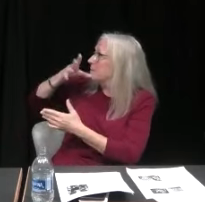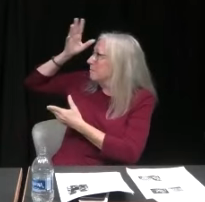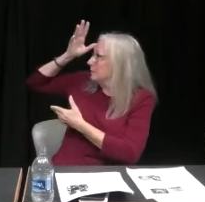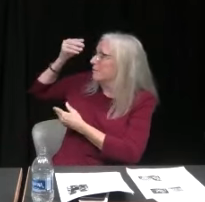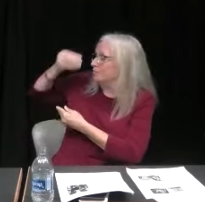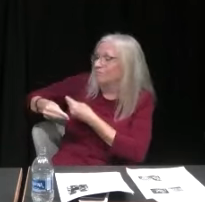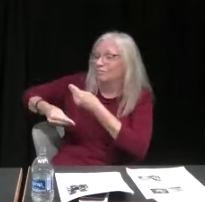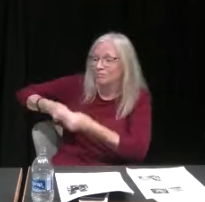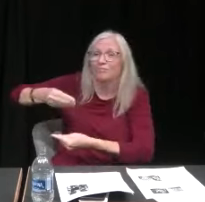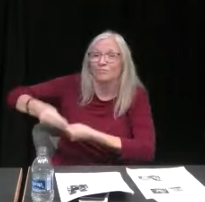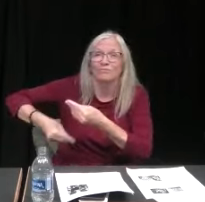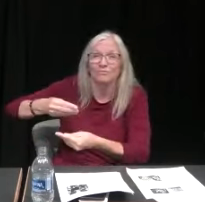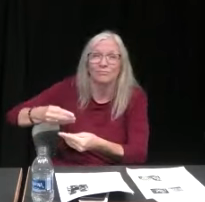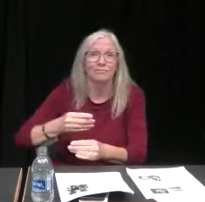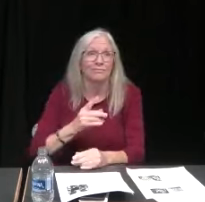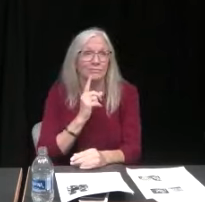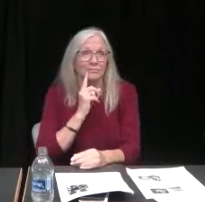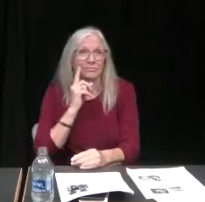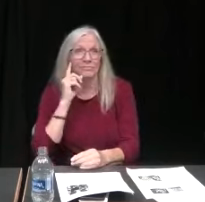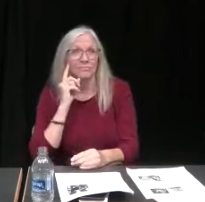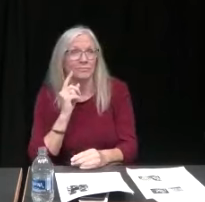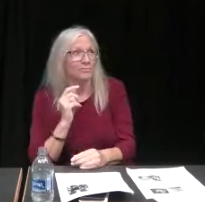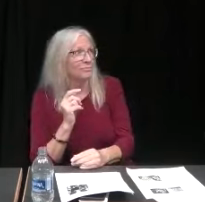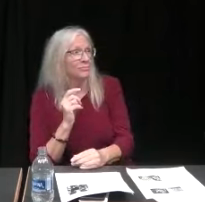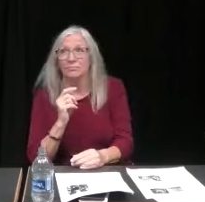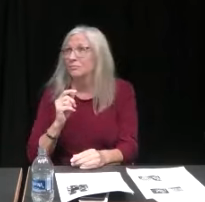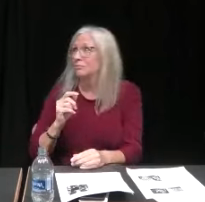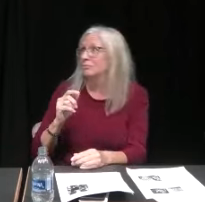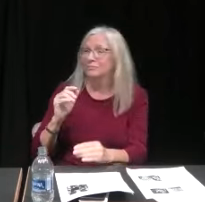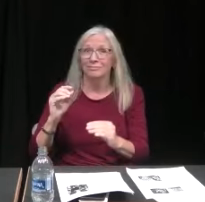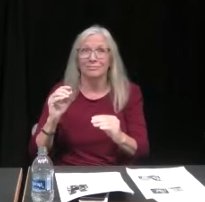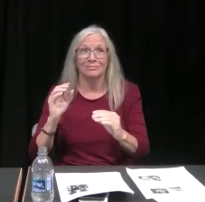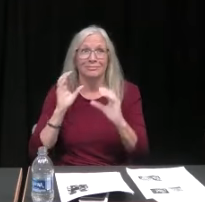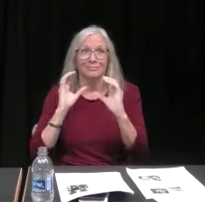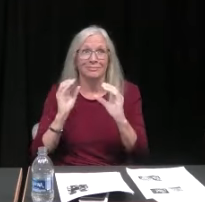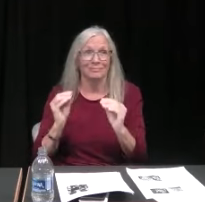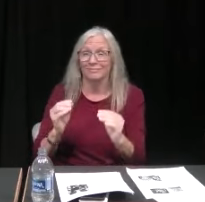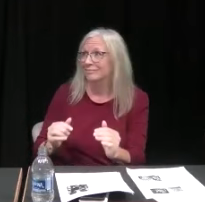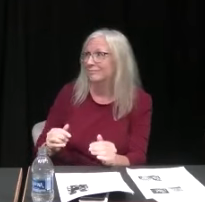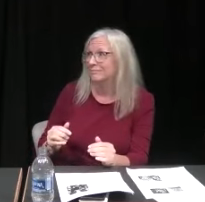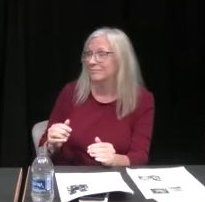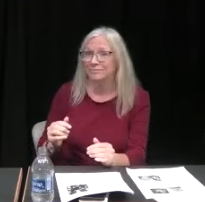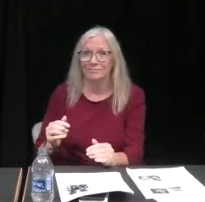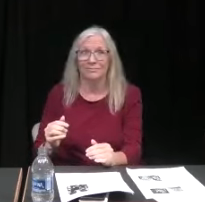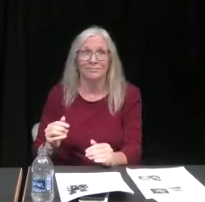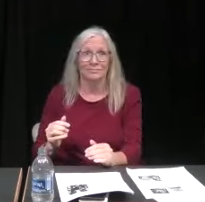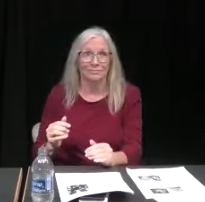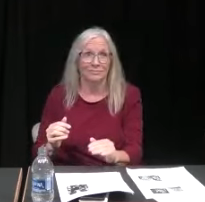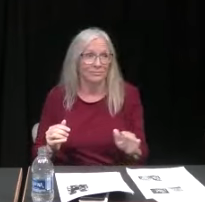you are getting family value or even religious values or other belief systems that are passed